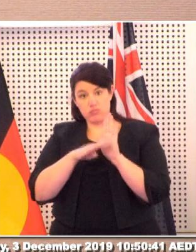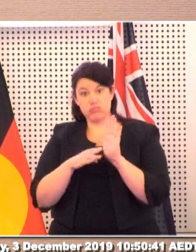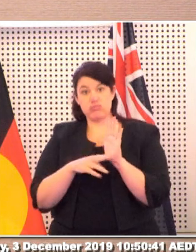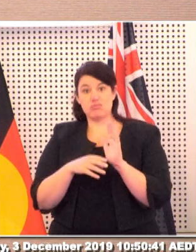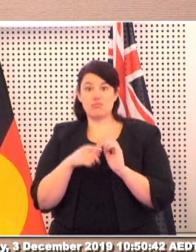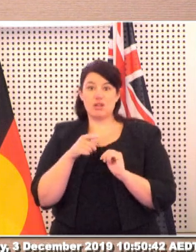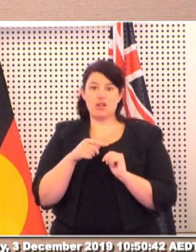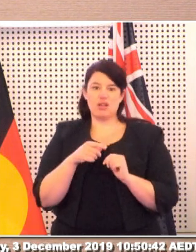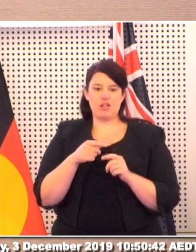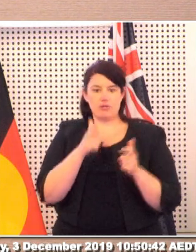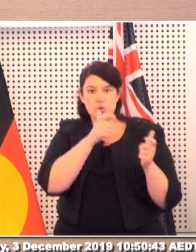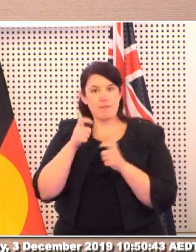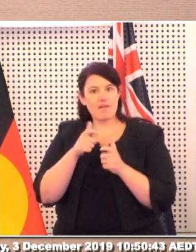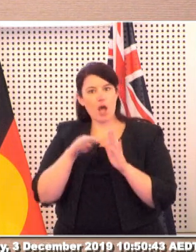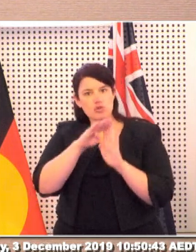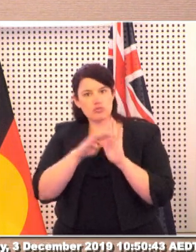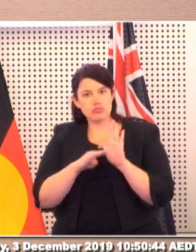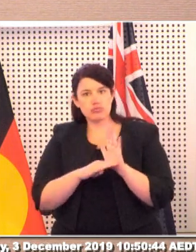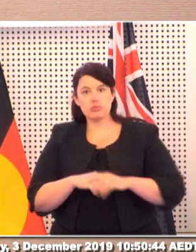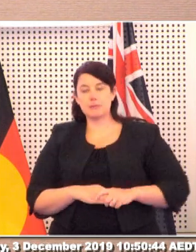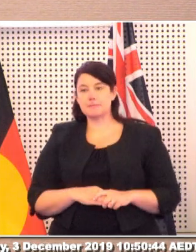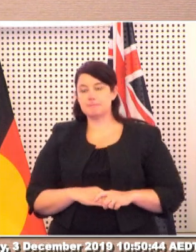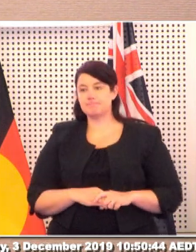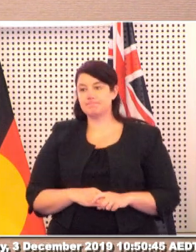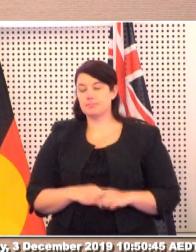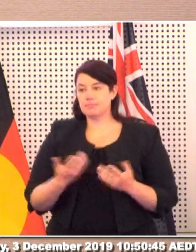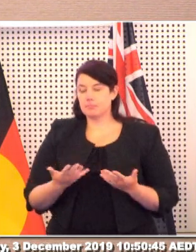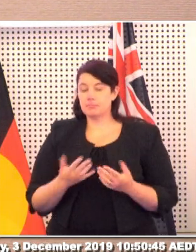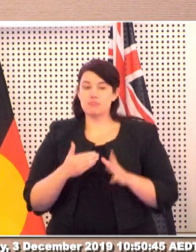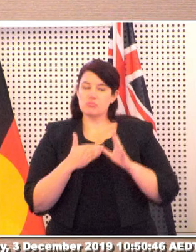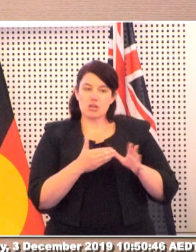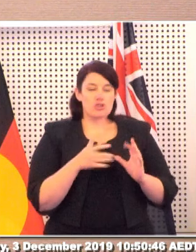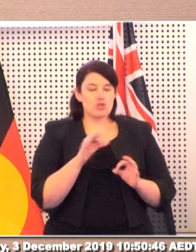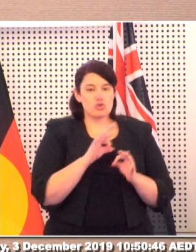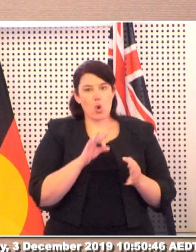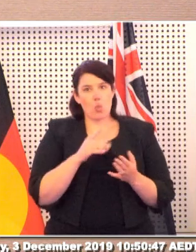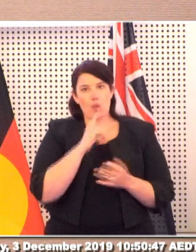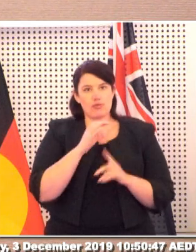It’s not clear if it would be a direct condition, but it is – all of